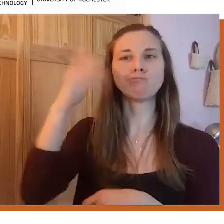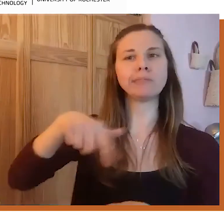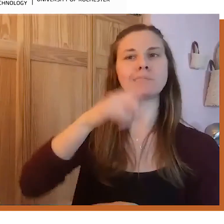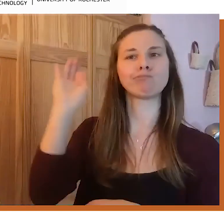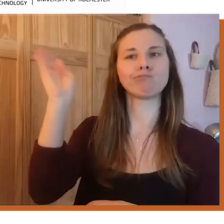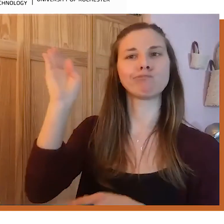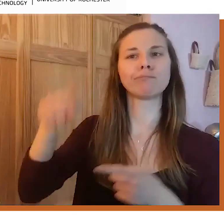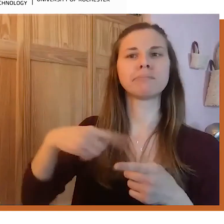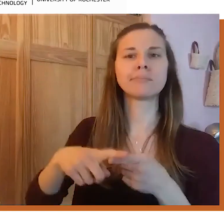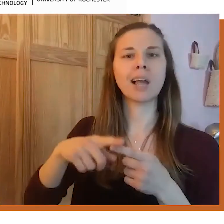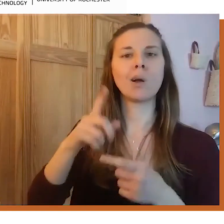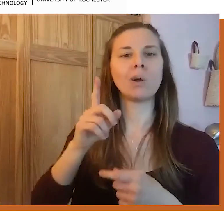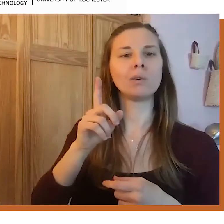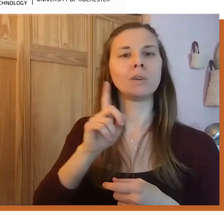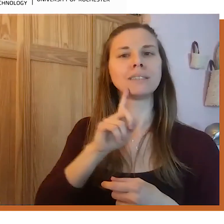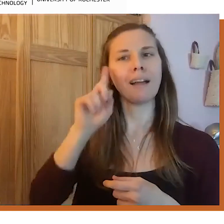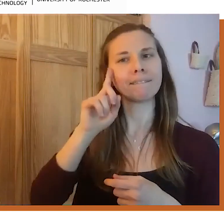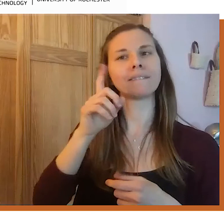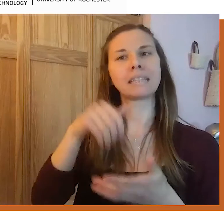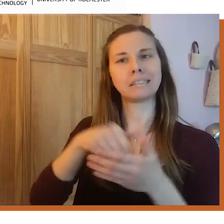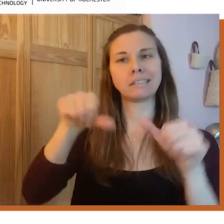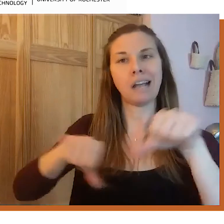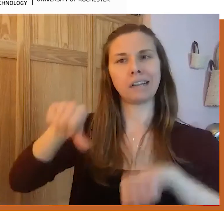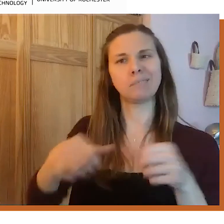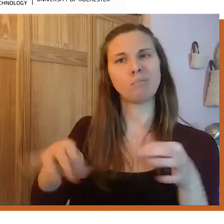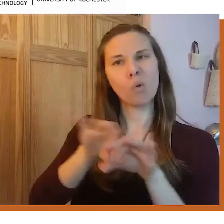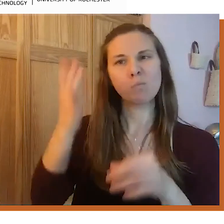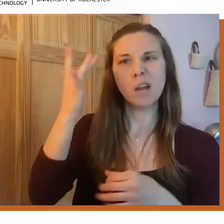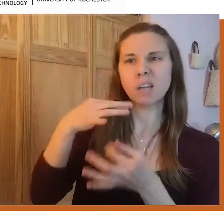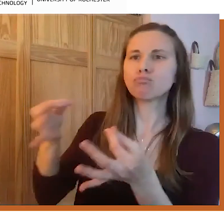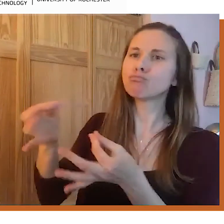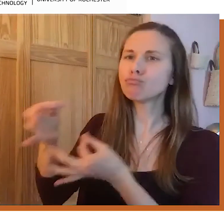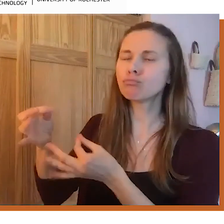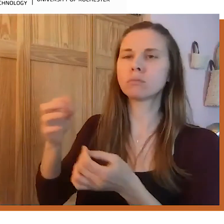so I went to a presentation about Deaf individuals in science.